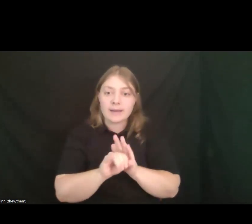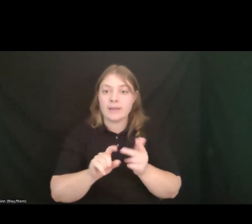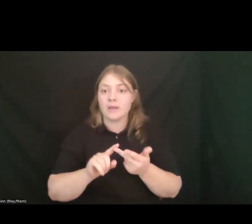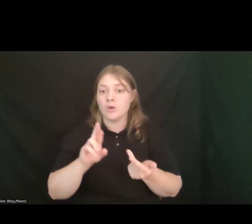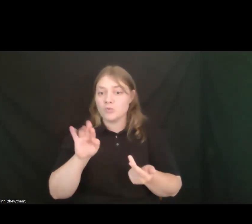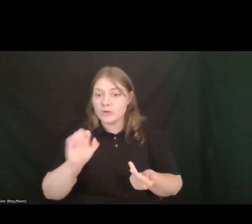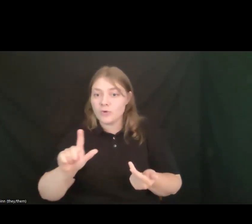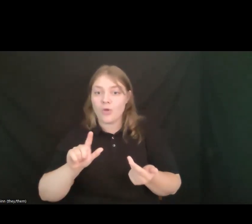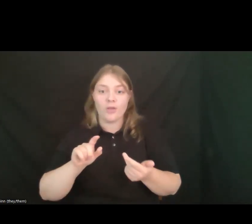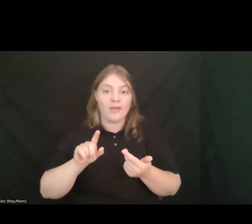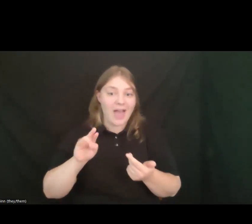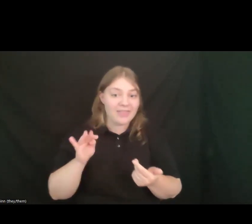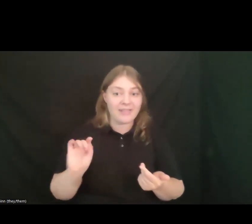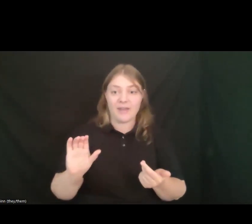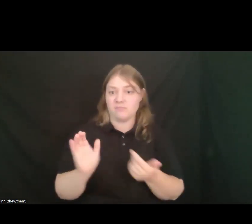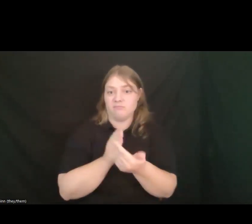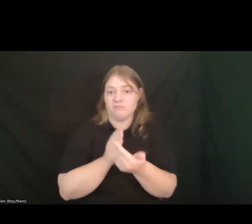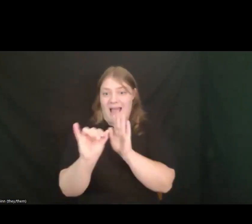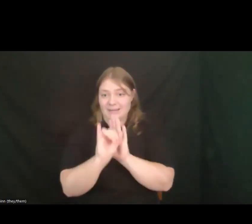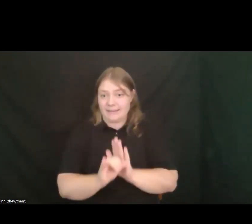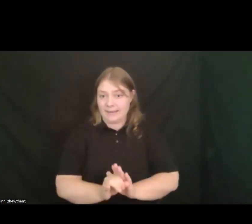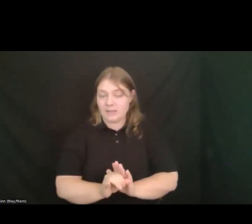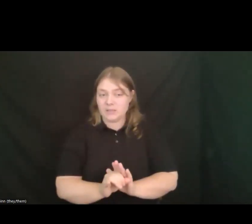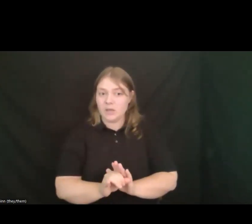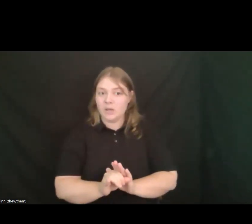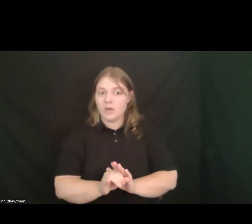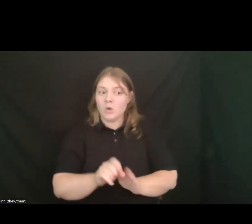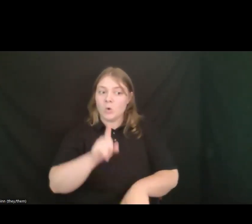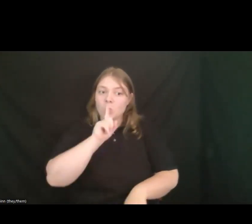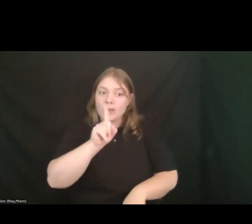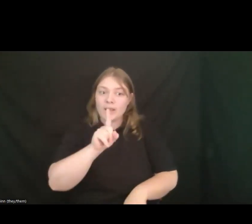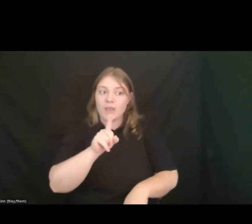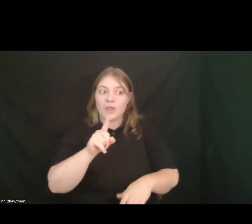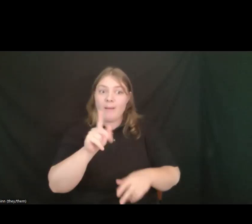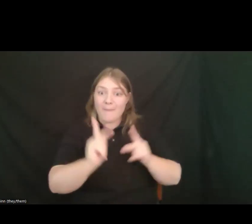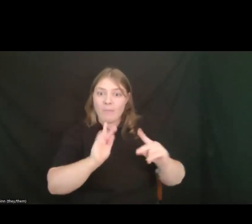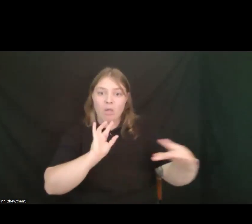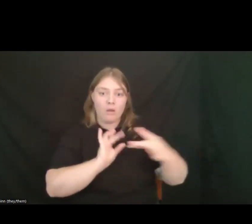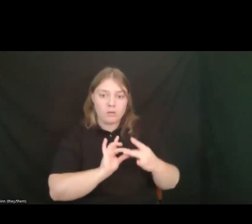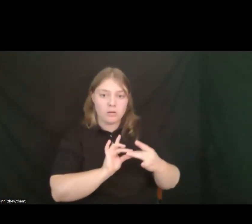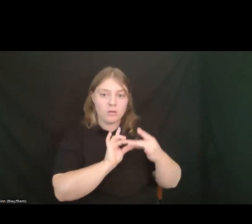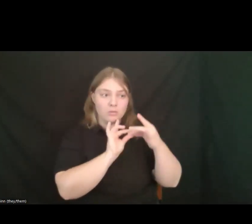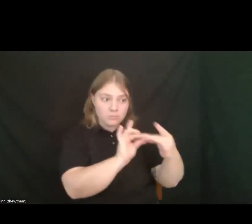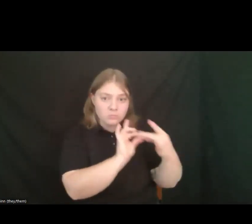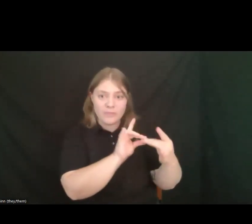what have you to be able to connect with people so it goes back to Sean's very first statement about